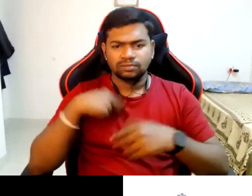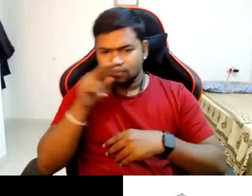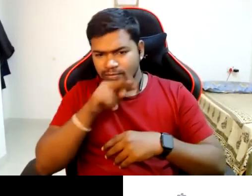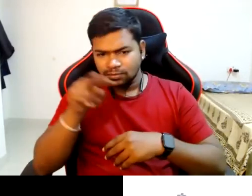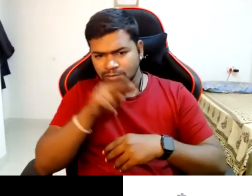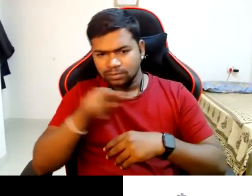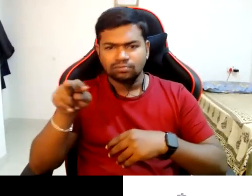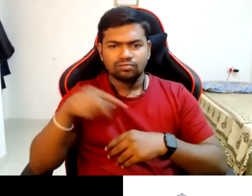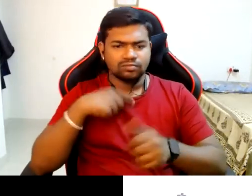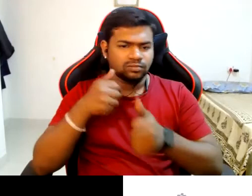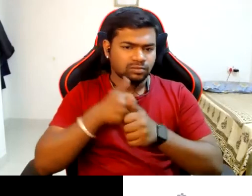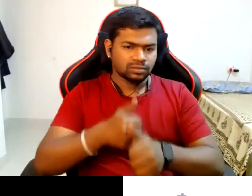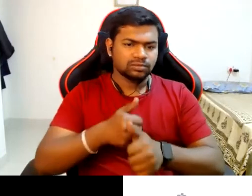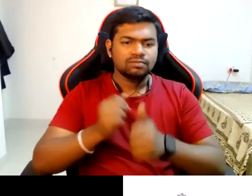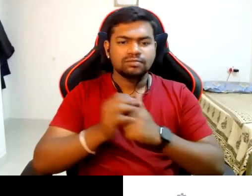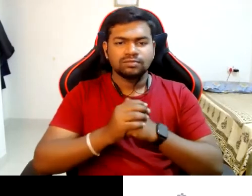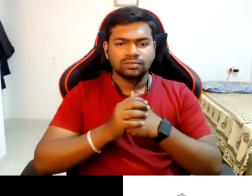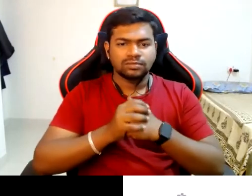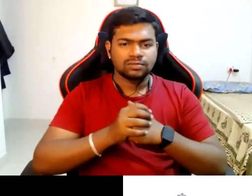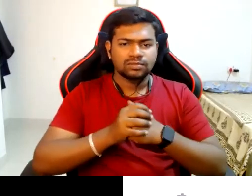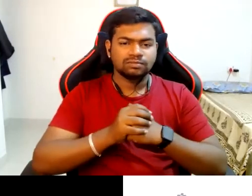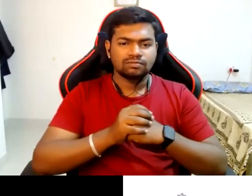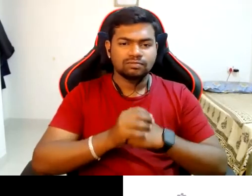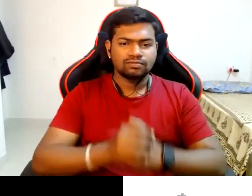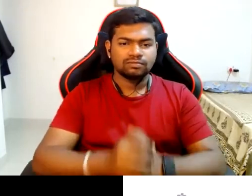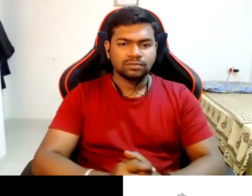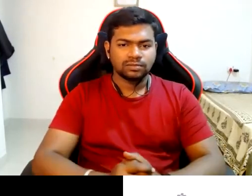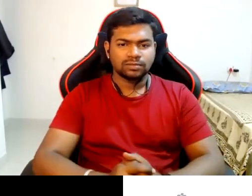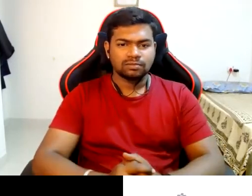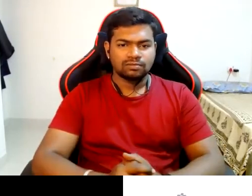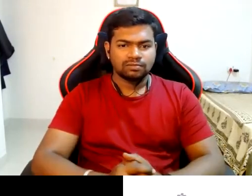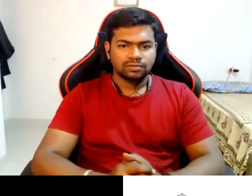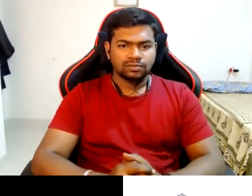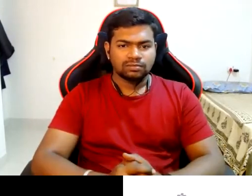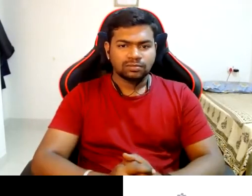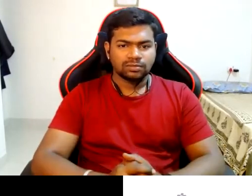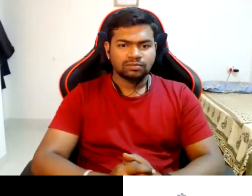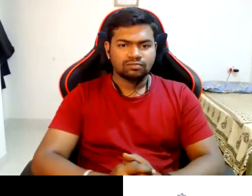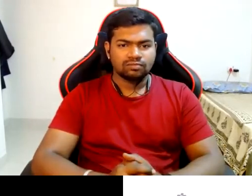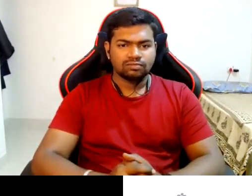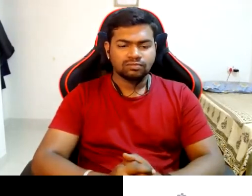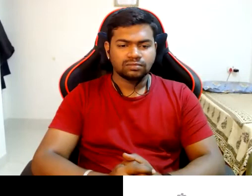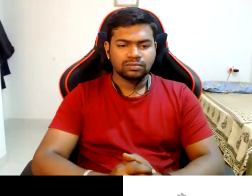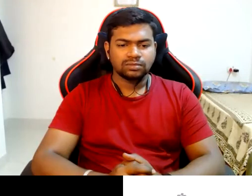captions and following what he is speaking. So other than this, I haven't used any